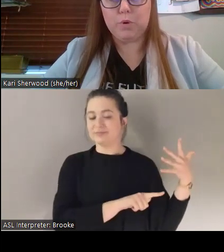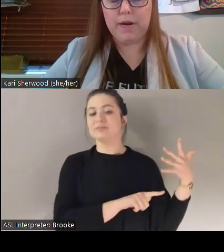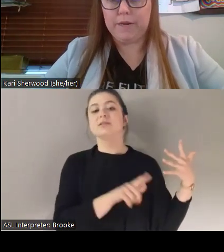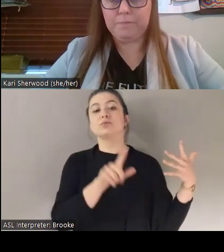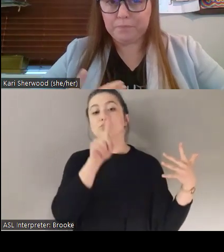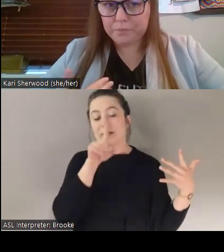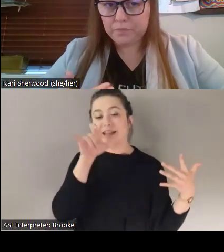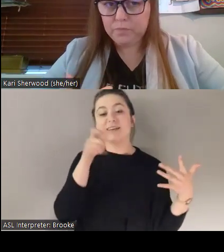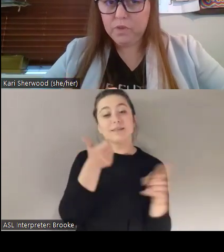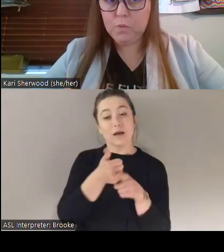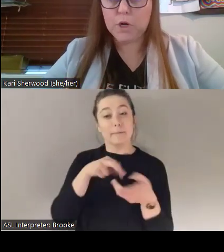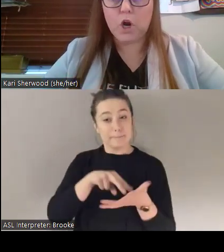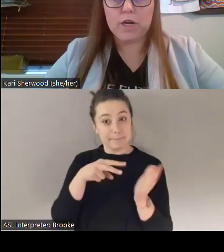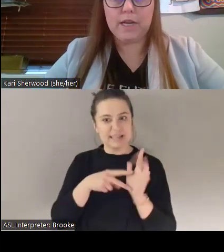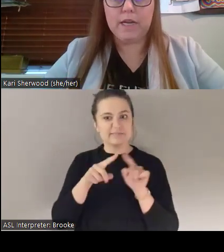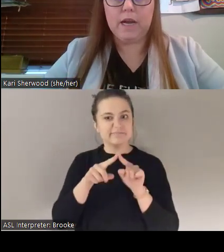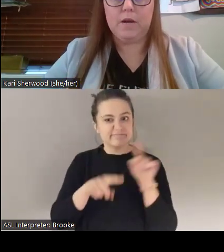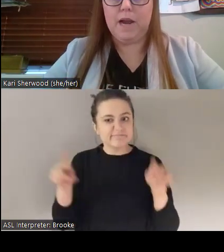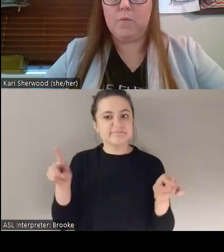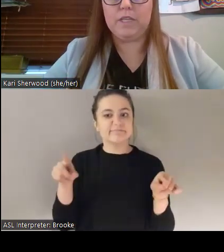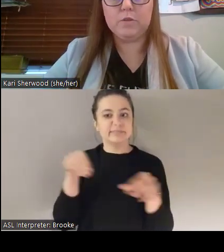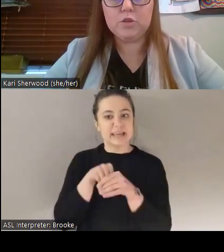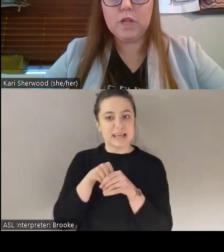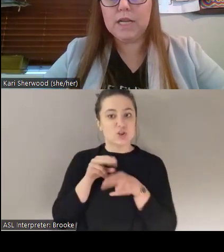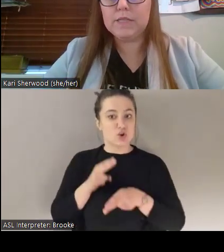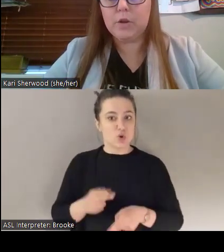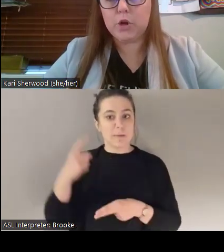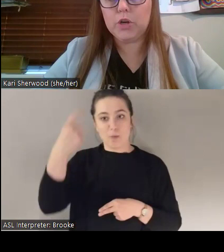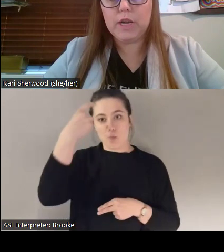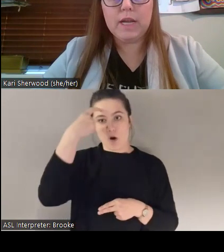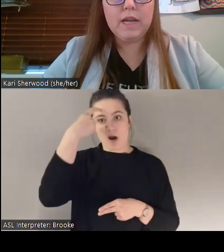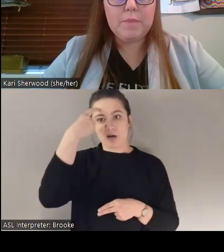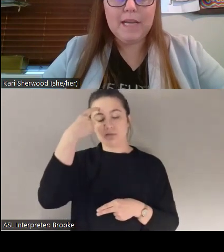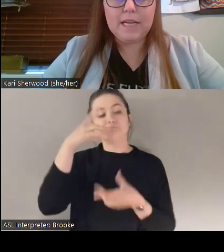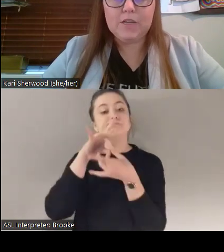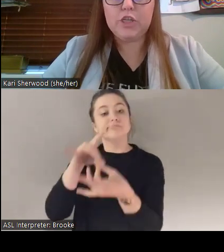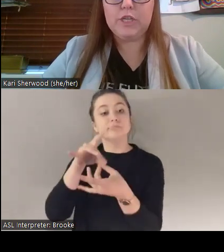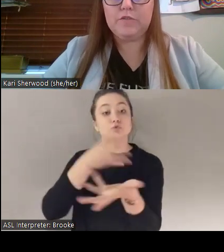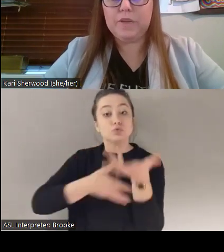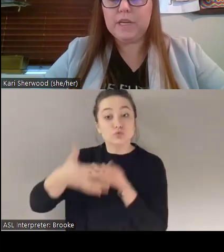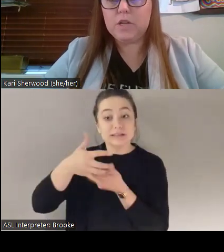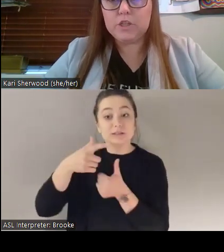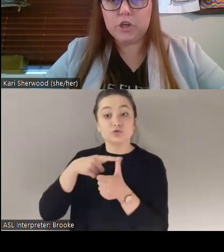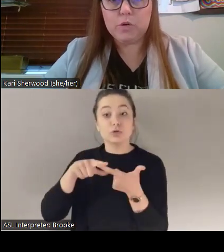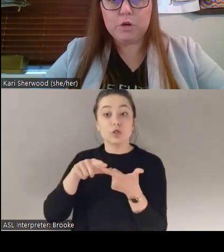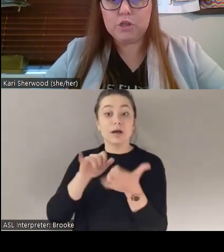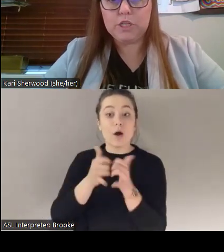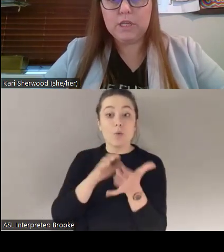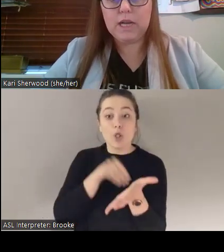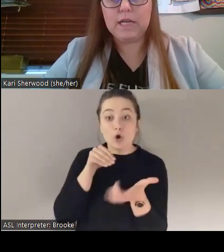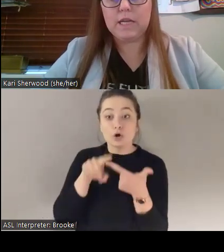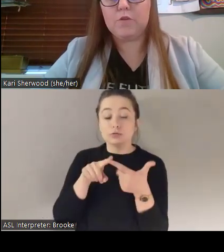brain regarding how we socialize, learn, pay attention, feel, and show emotion and other